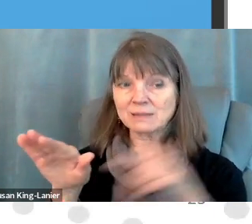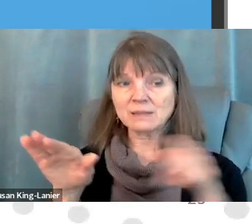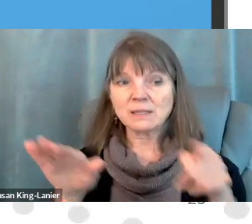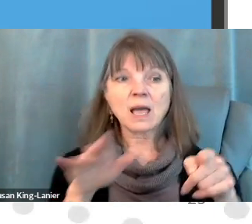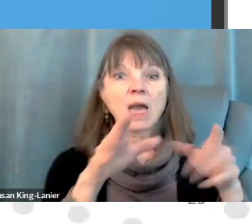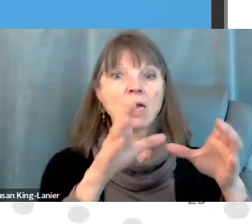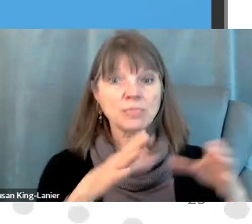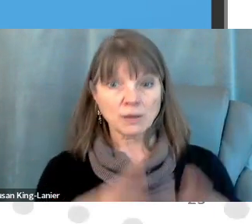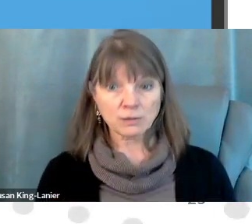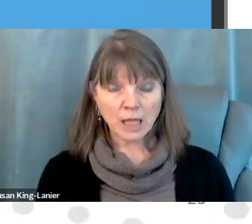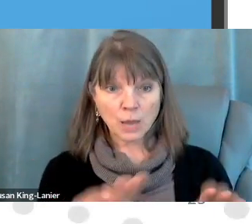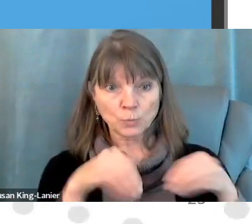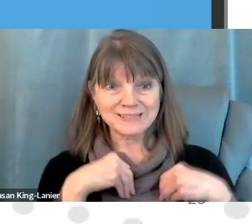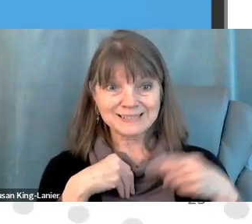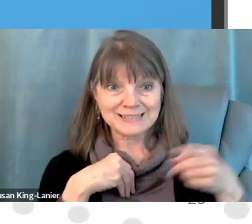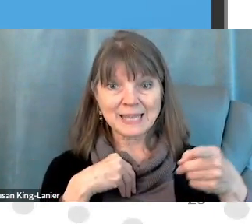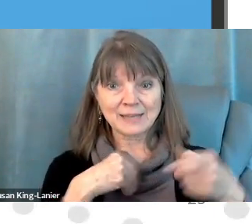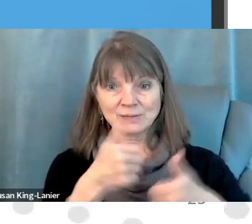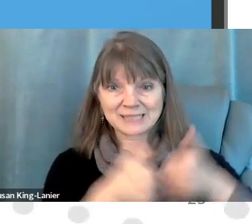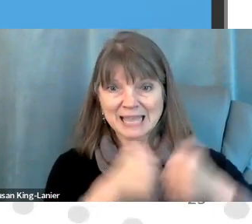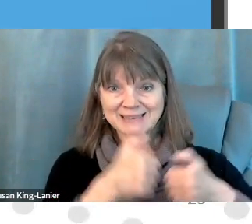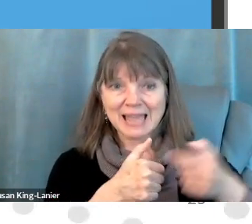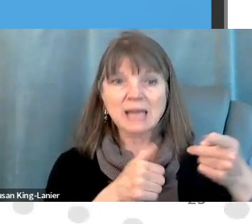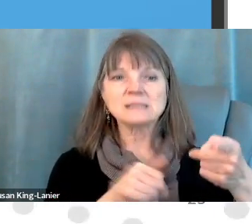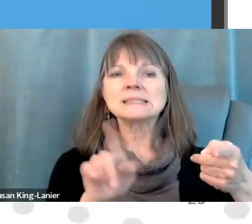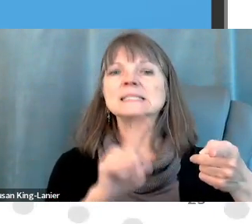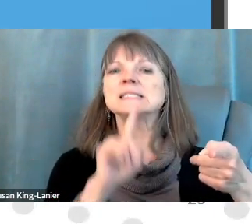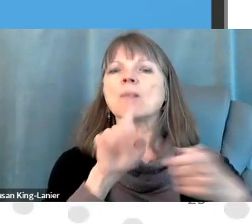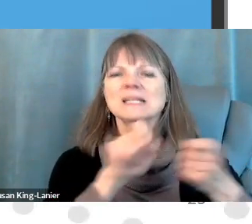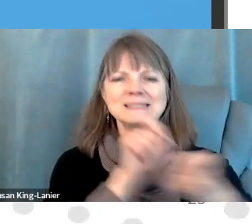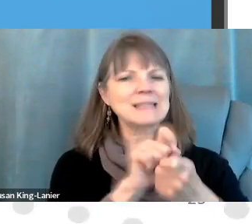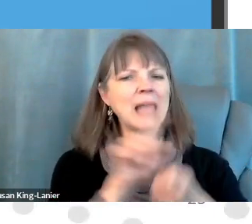The client will receive a text message and it will say who it's coming from and